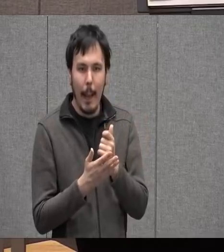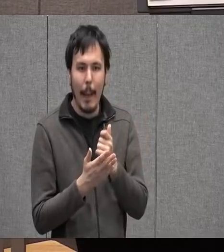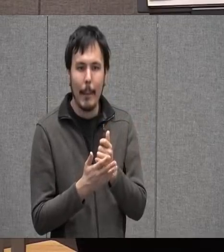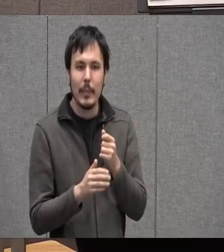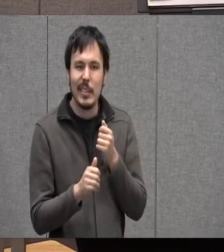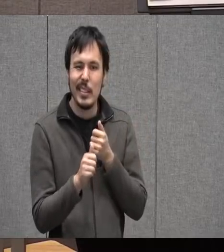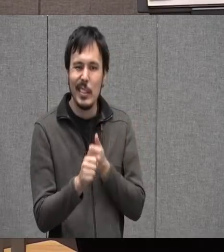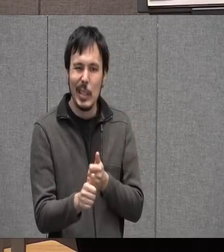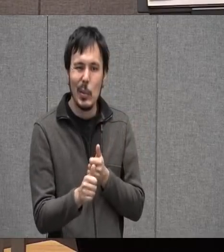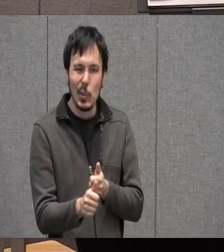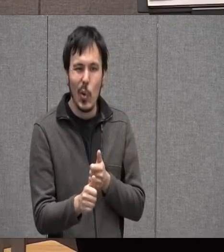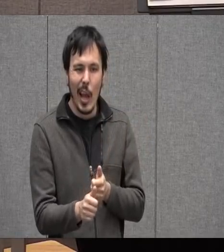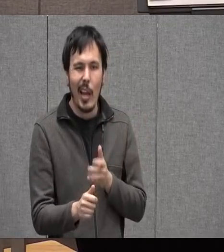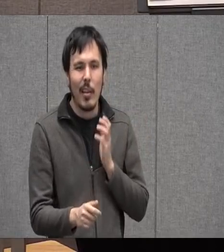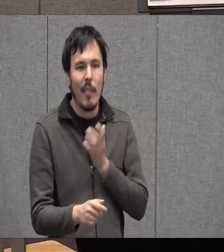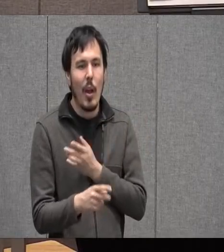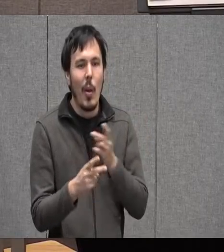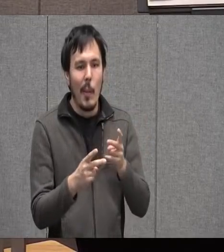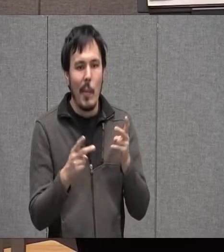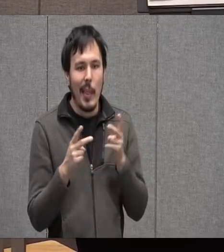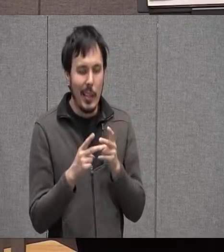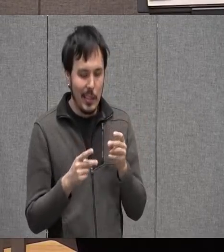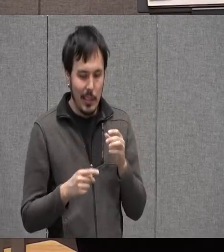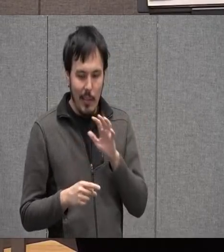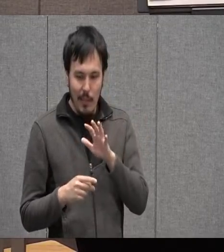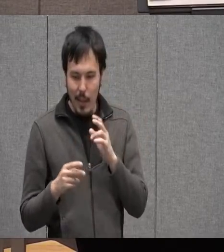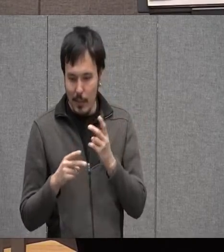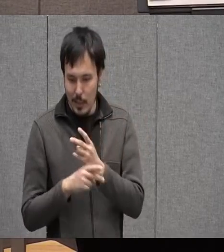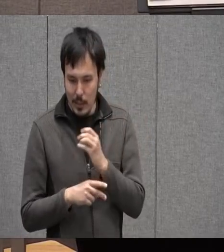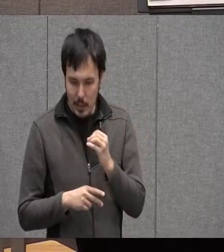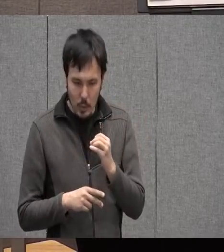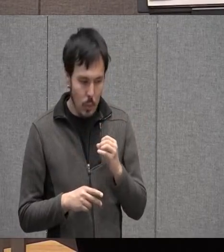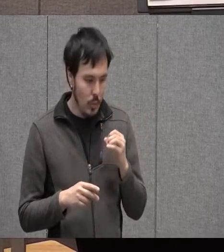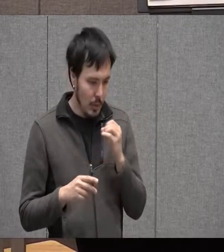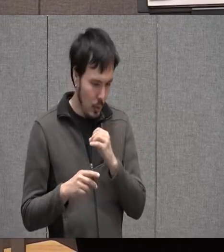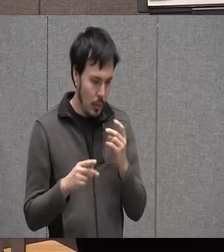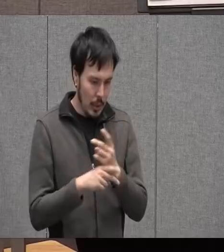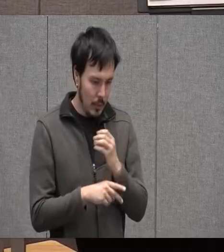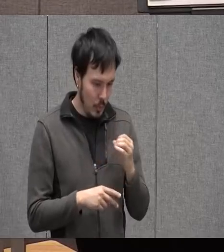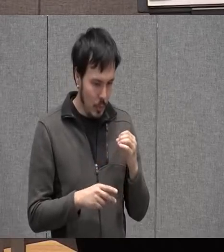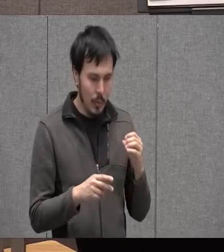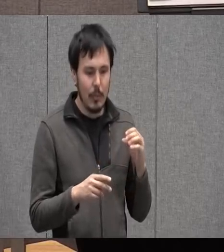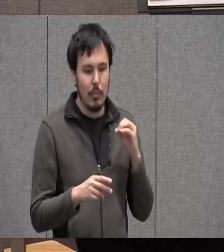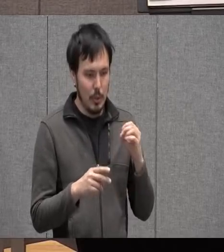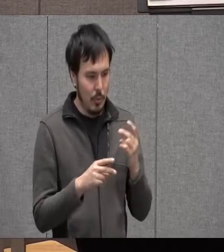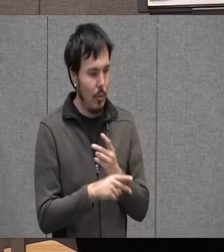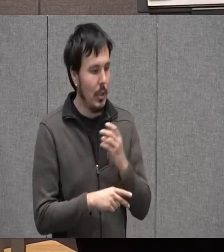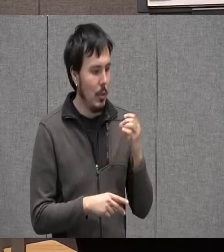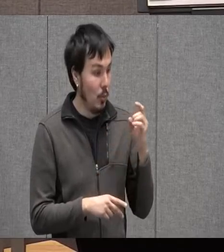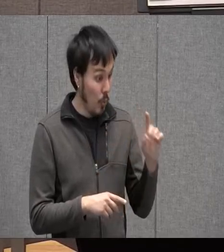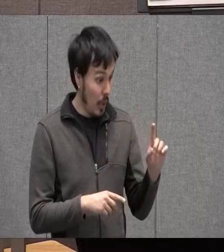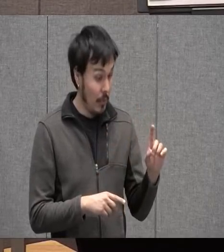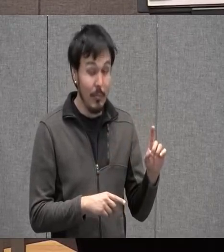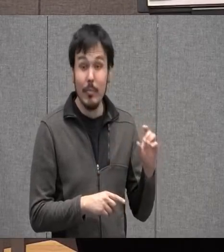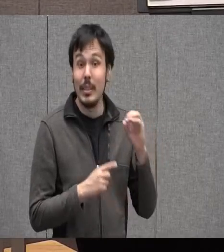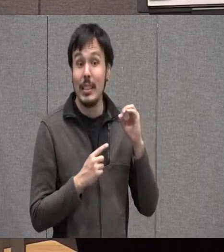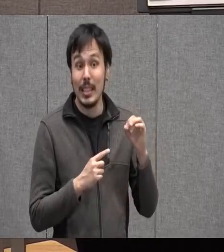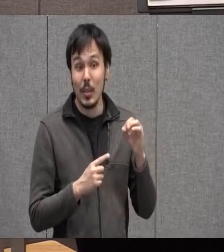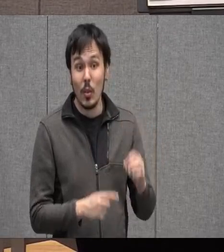Zero times zero, here's a zero. Another zero times zero, zero. And zero times one, zero.